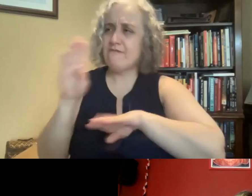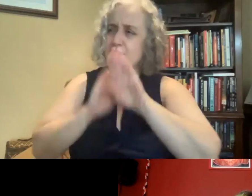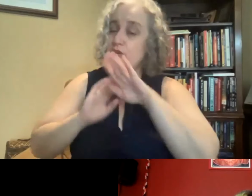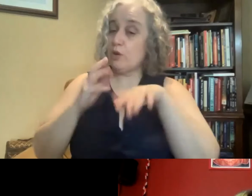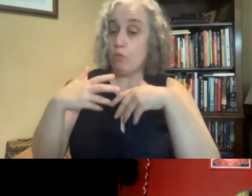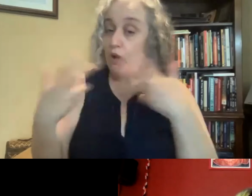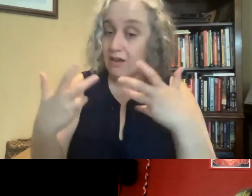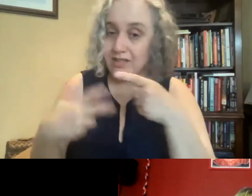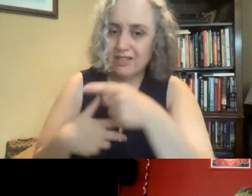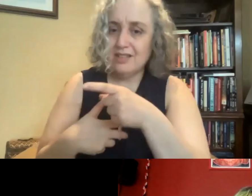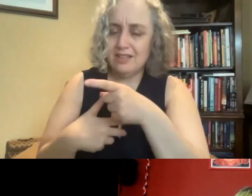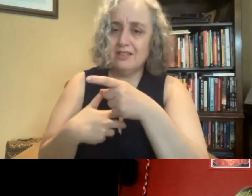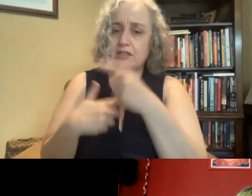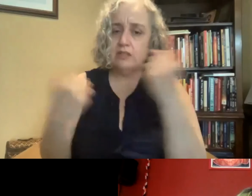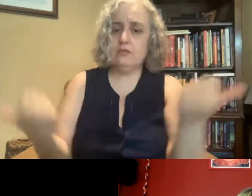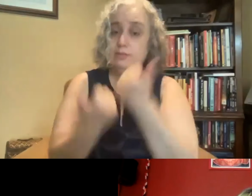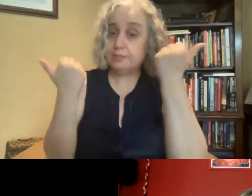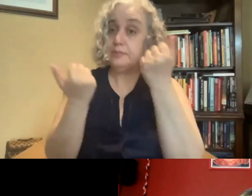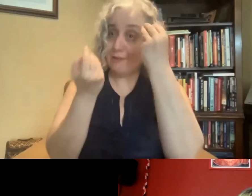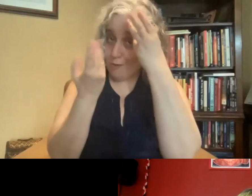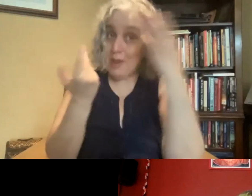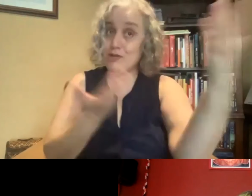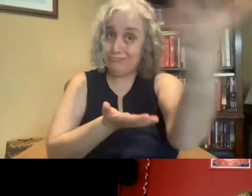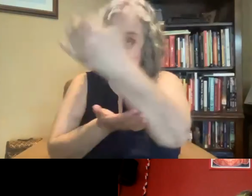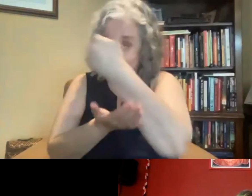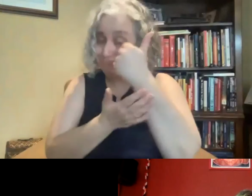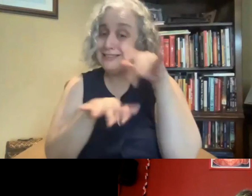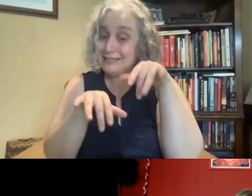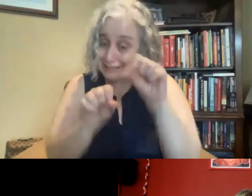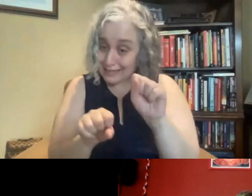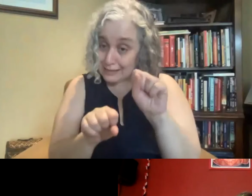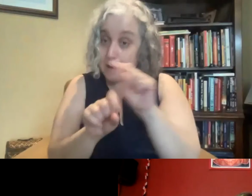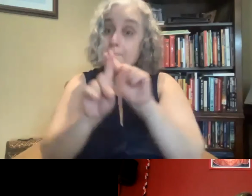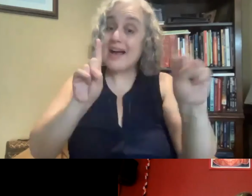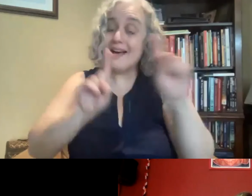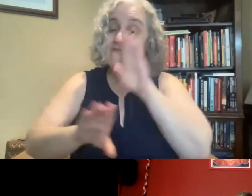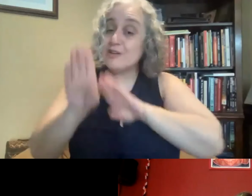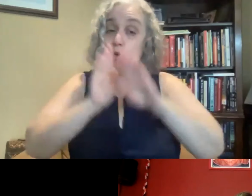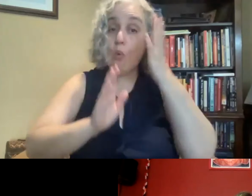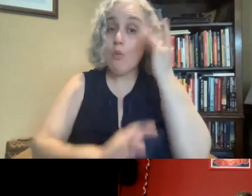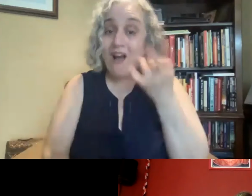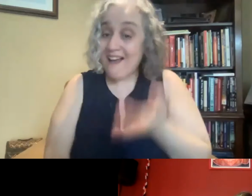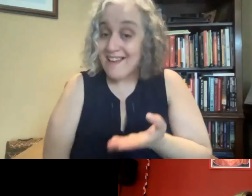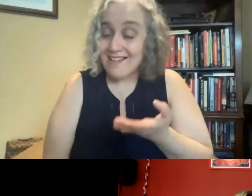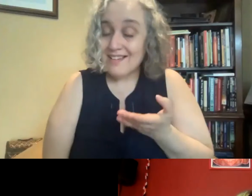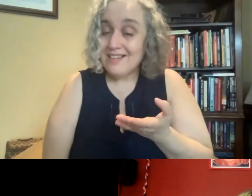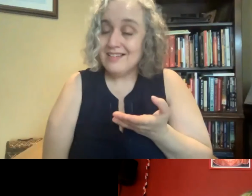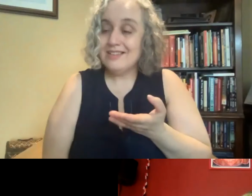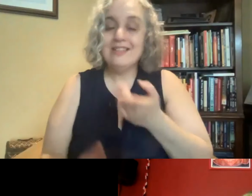there's actually quite a lot of data out there, but there's so many reasons